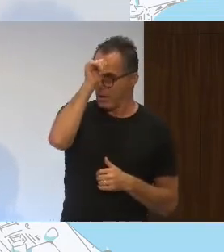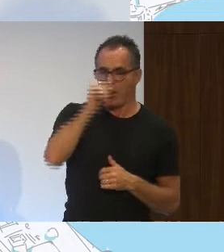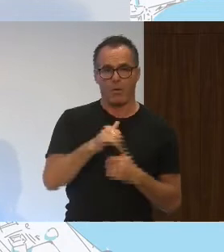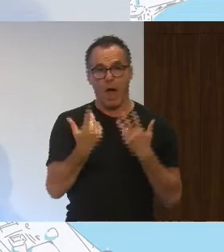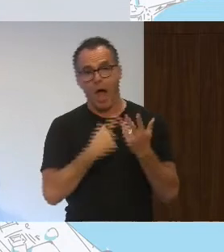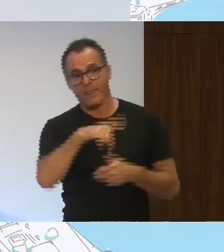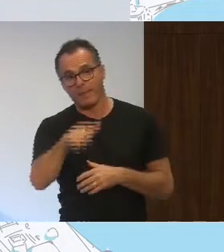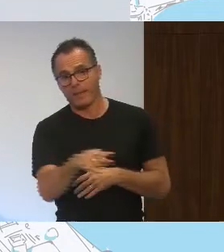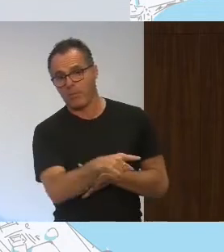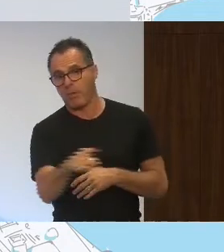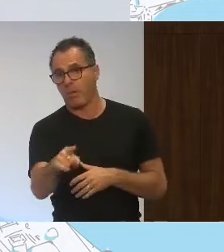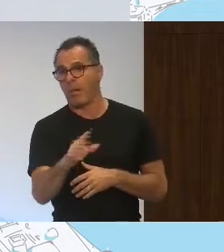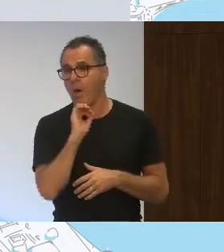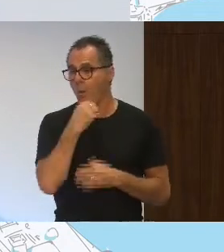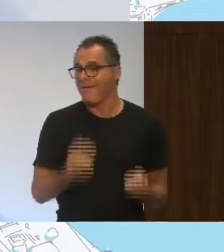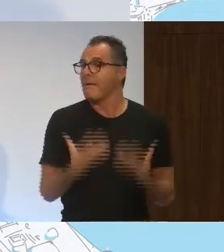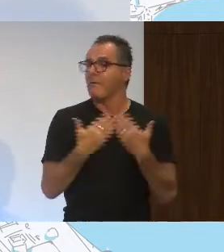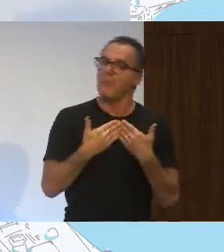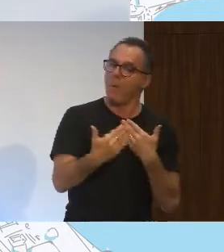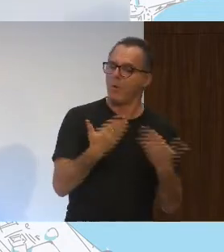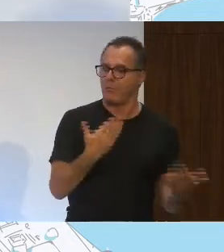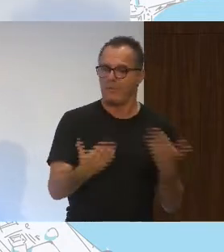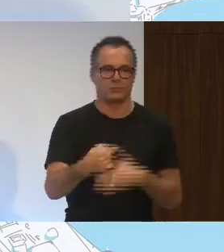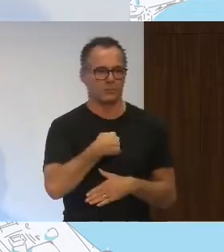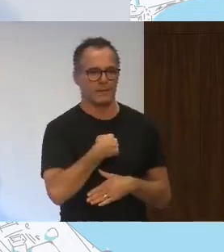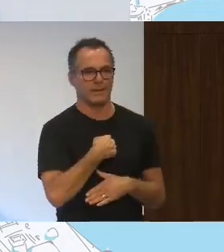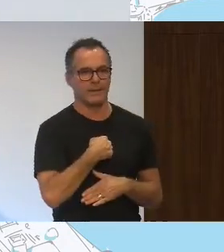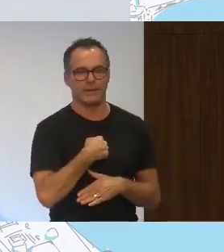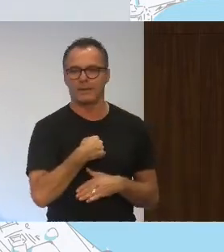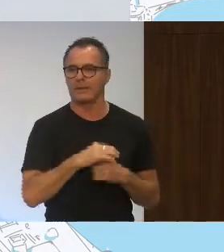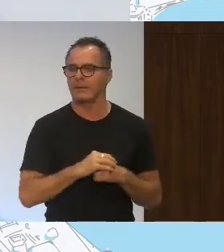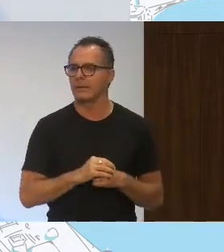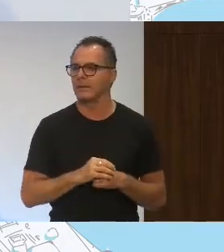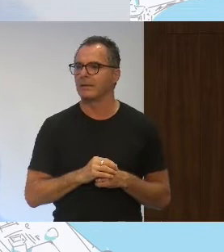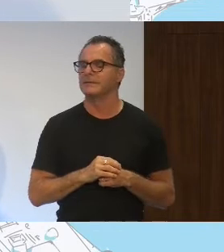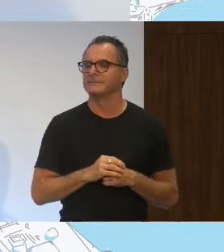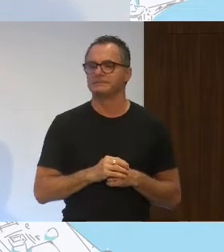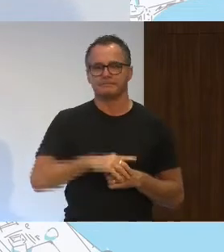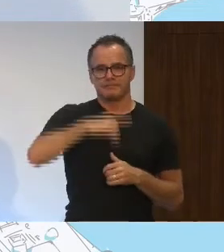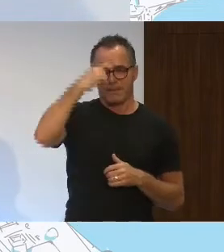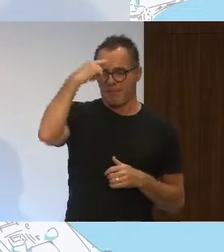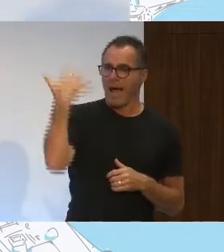who are going to have to give up a lot more. And the thing about having a migraine is we know that it sucks.